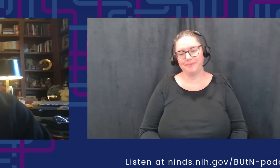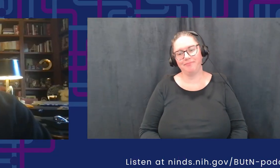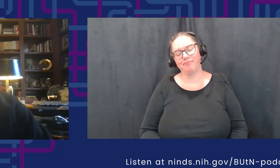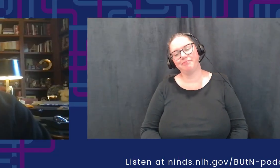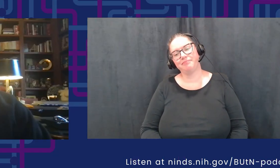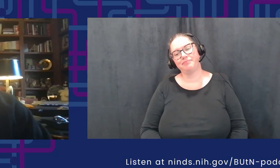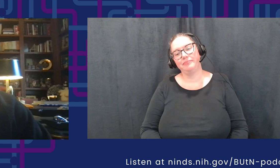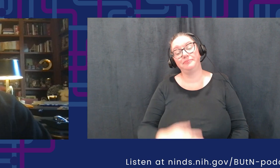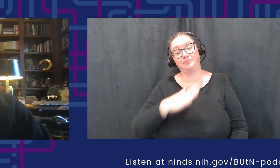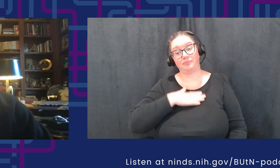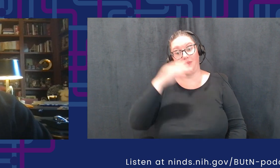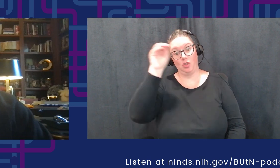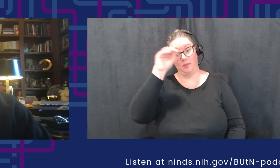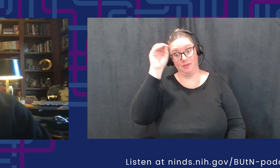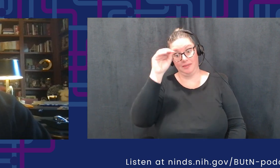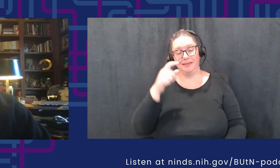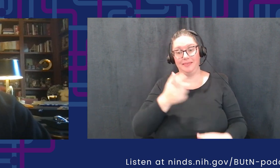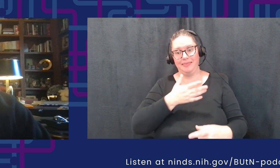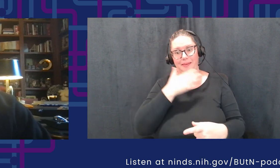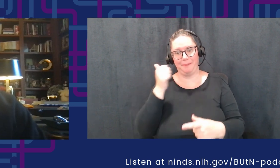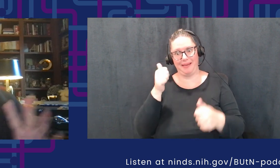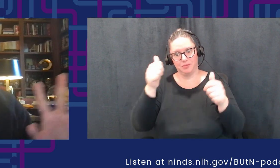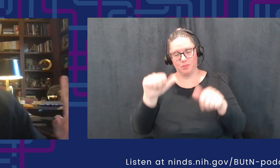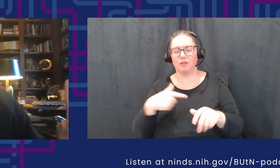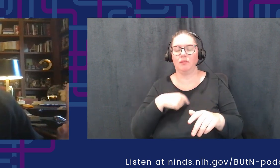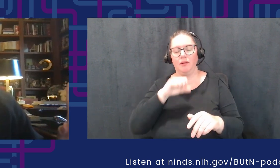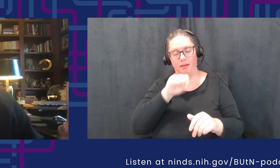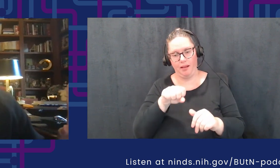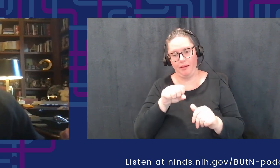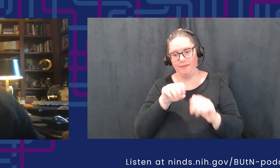Alfredo Quiñones-Hinojosa: I think, in my opinion, the best posters, and I love going to meetings.